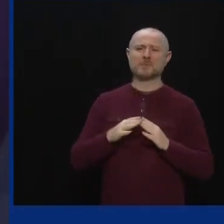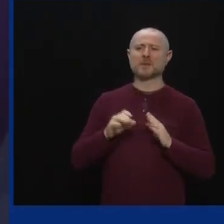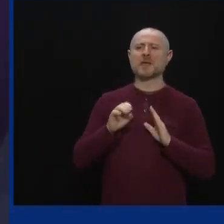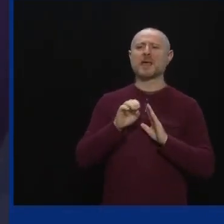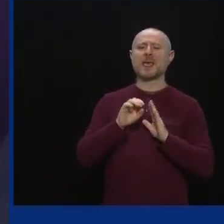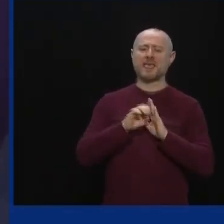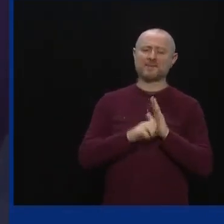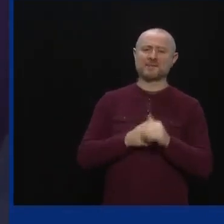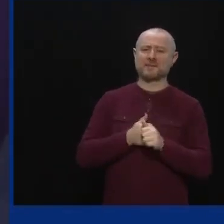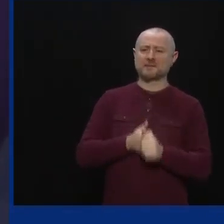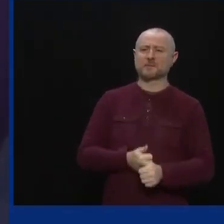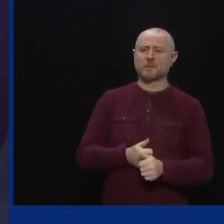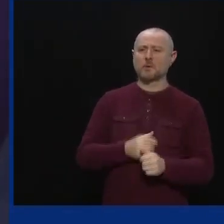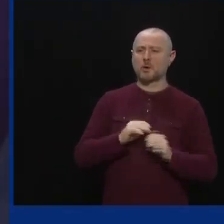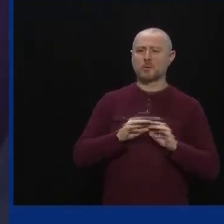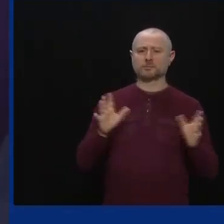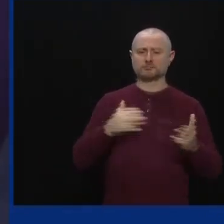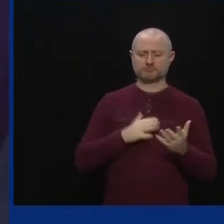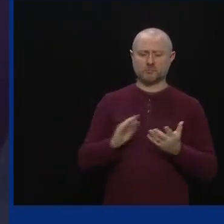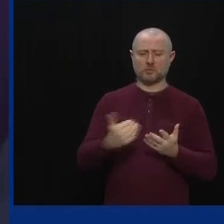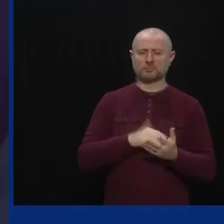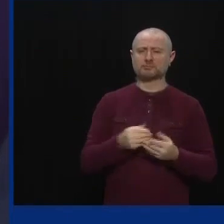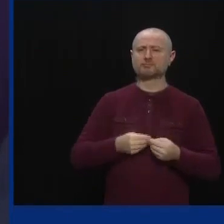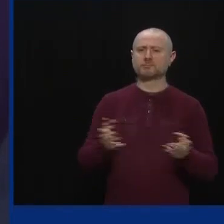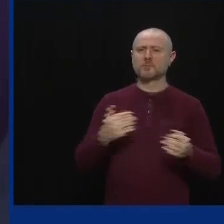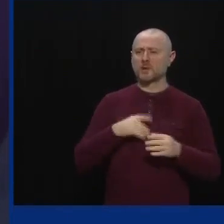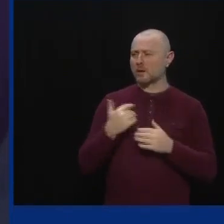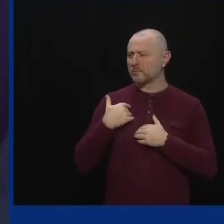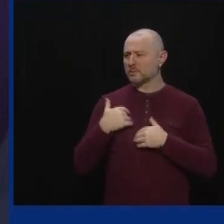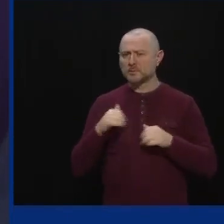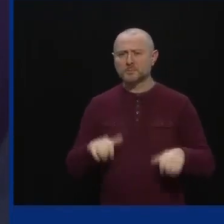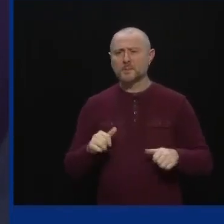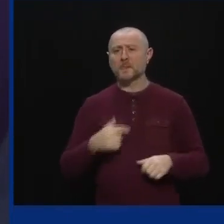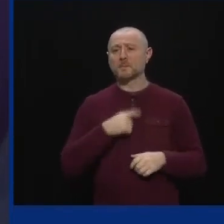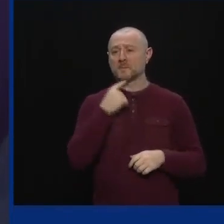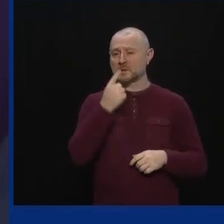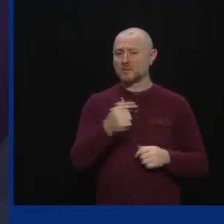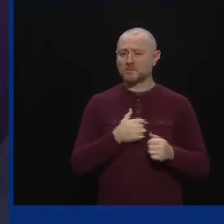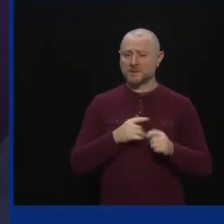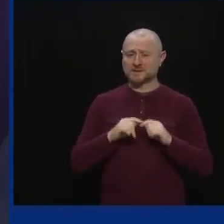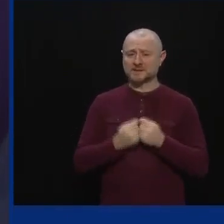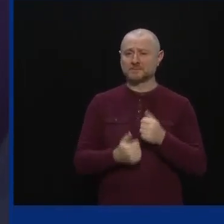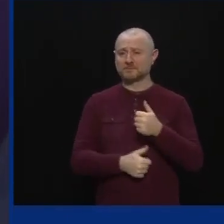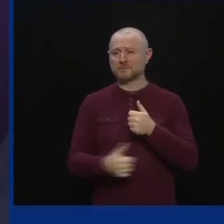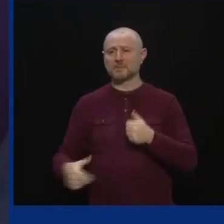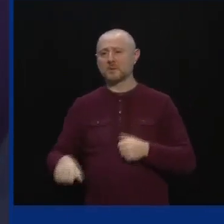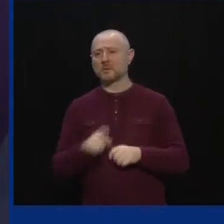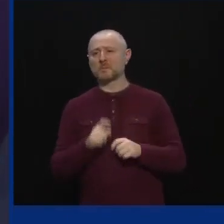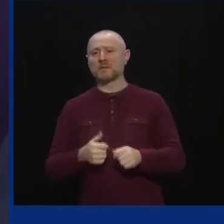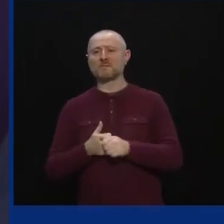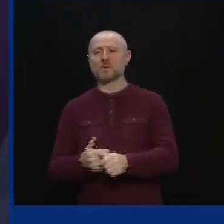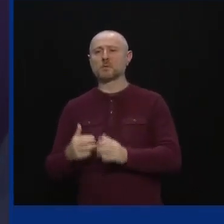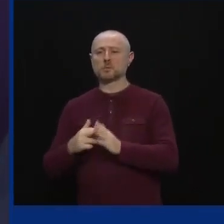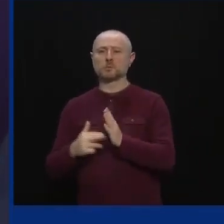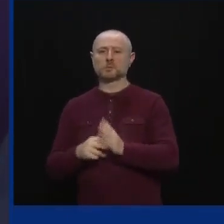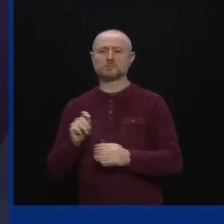ADMINISTRATION WILL CONDUCT ITSELF WITH THE HIGHEST OF ETHICS. THOSE ARE VALUES I SUBSCRIBE TO.